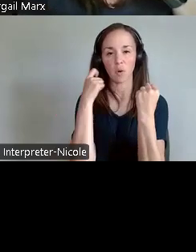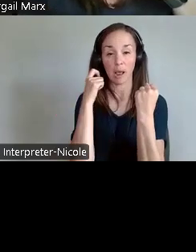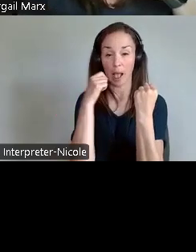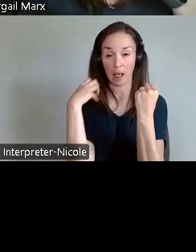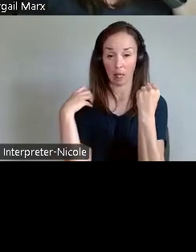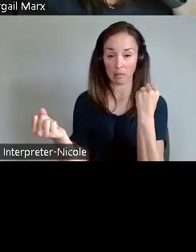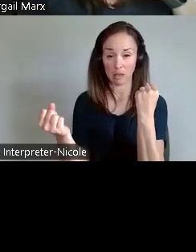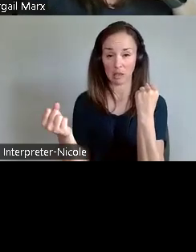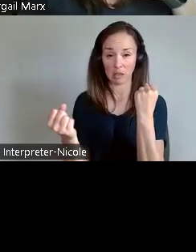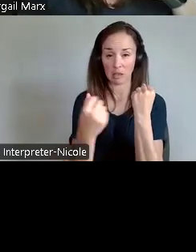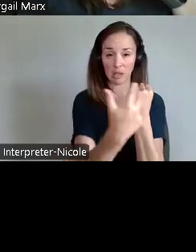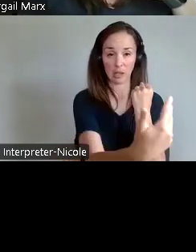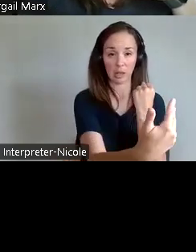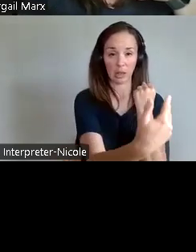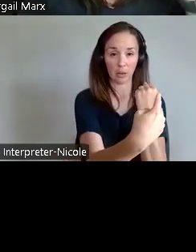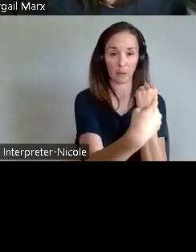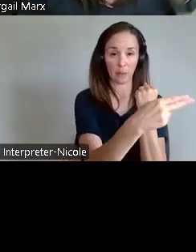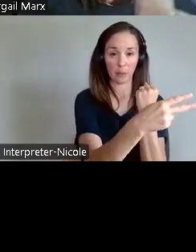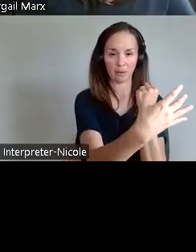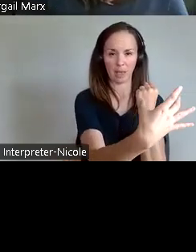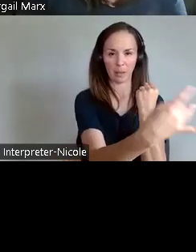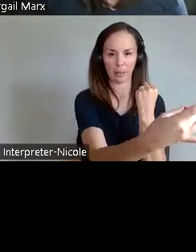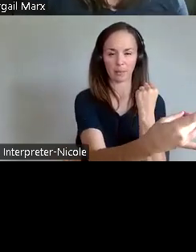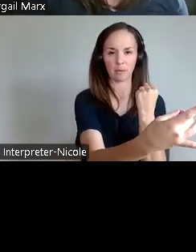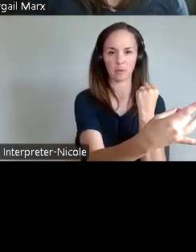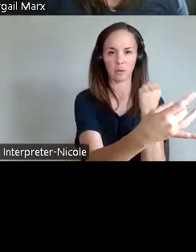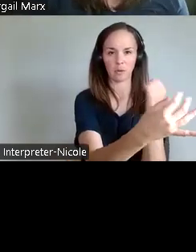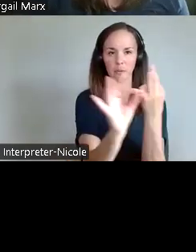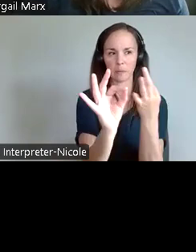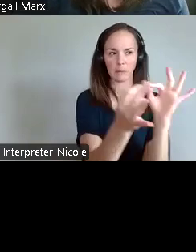the camera can't pick up that glint anymore, and then that eye gaze access won't work.